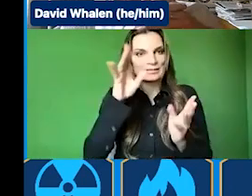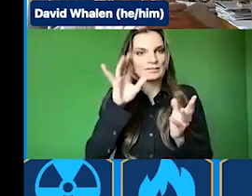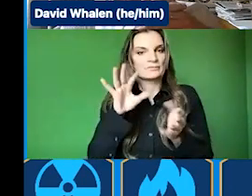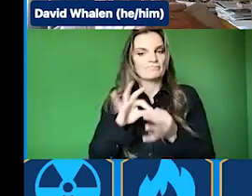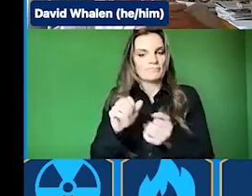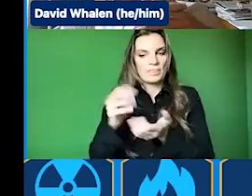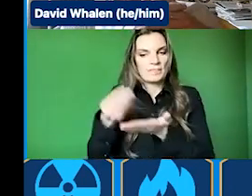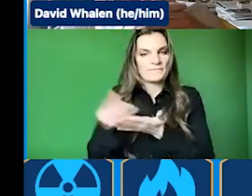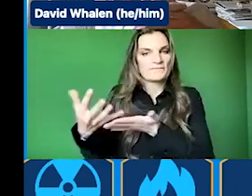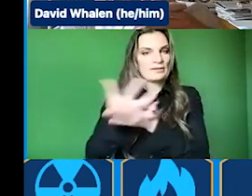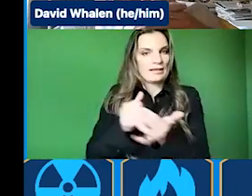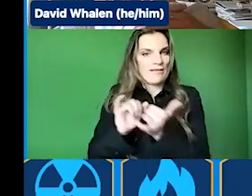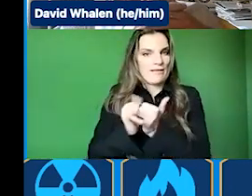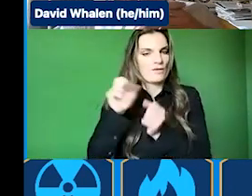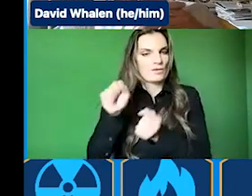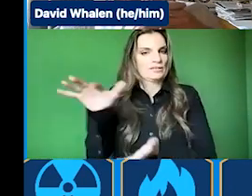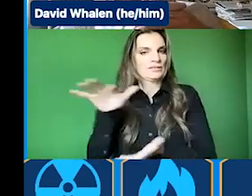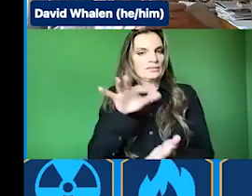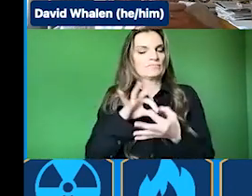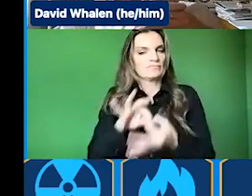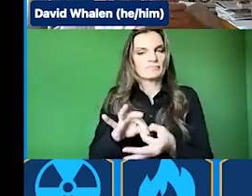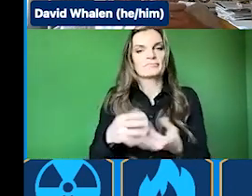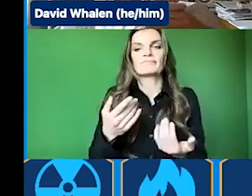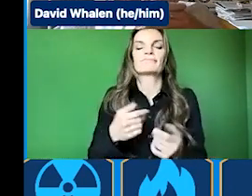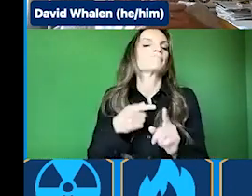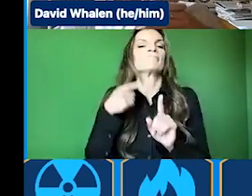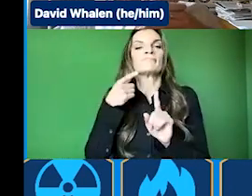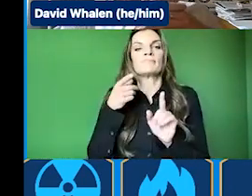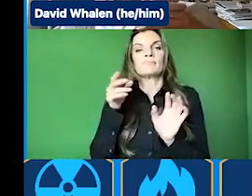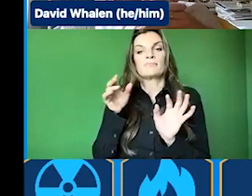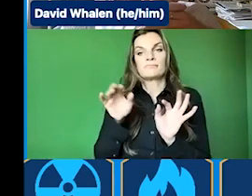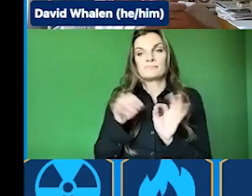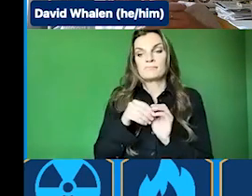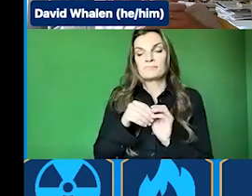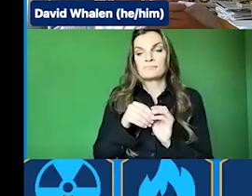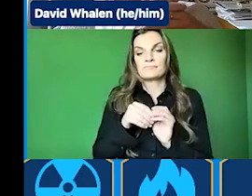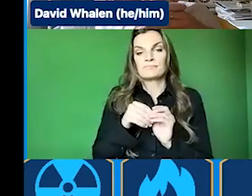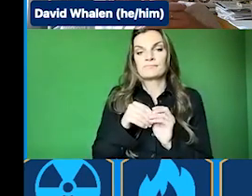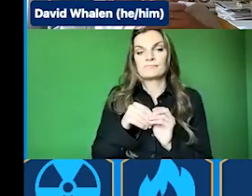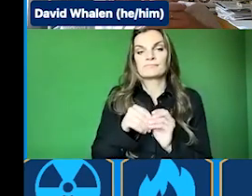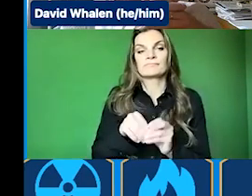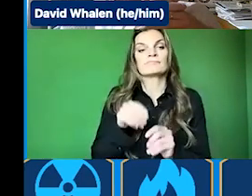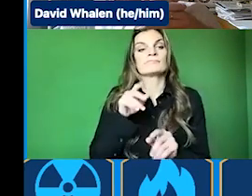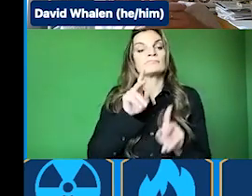think of that, you know, want to avoid situations where people's personal dural medical equipment